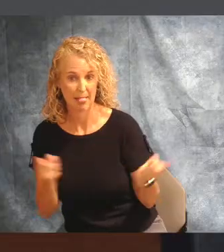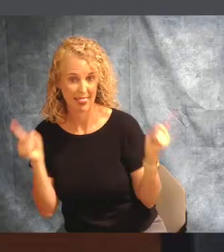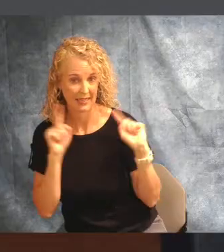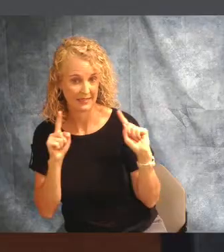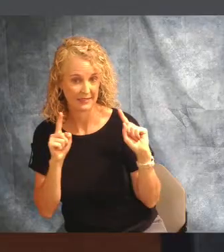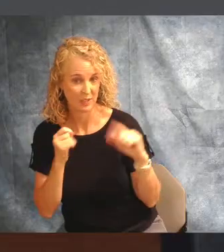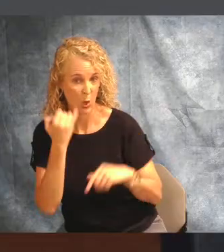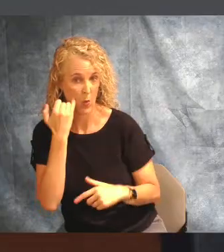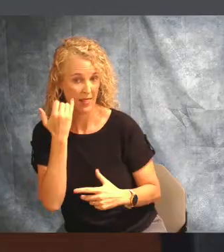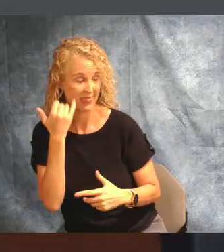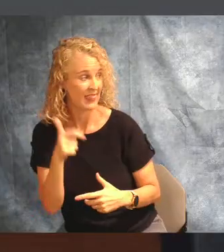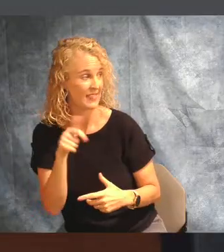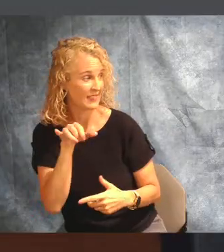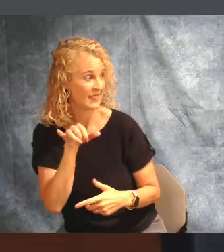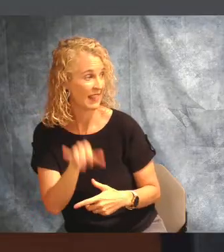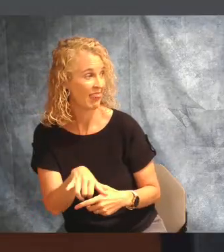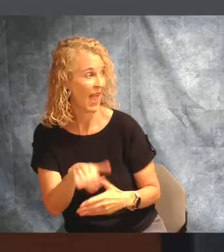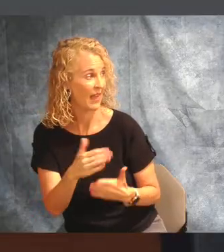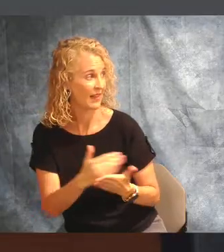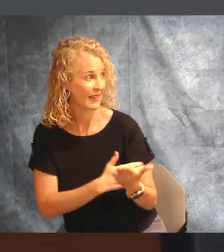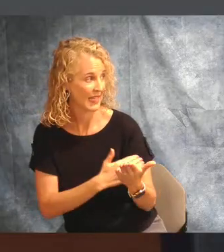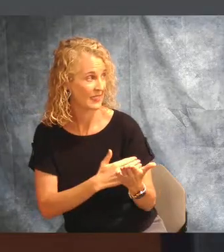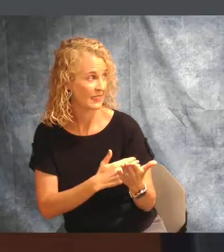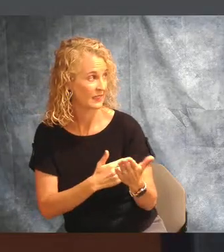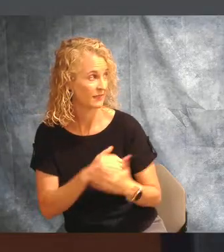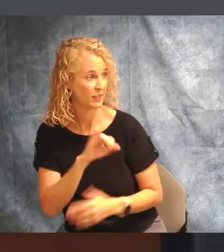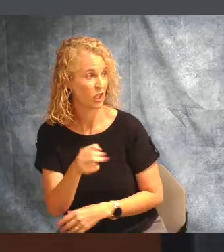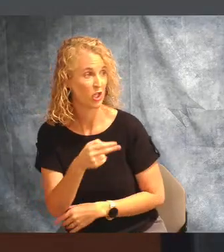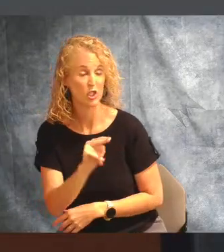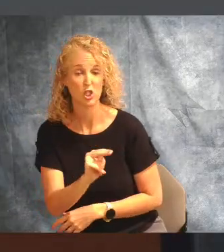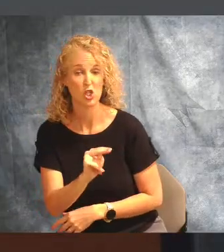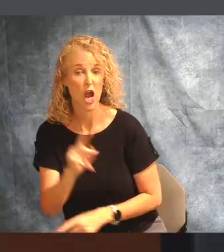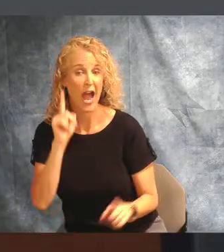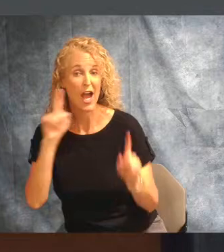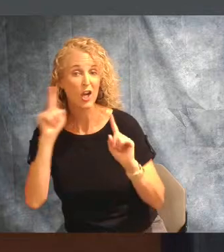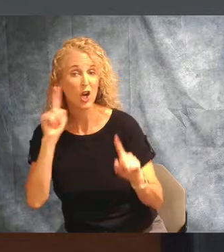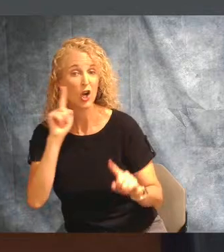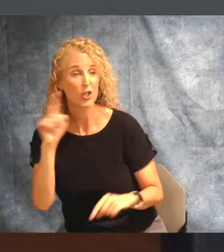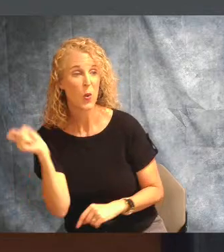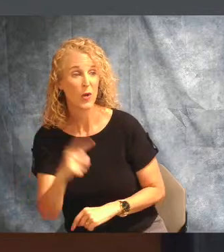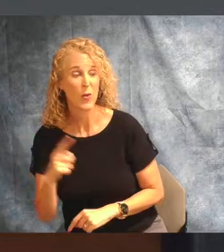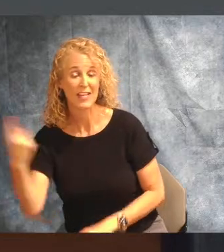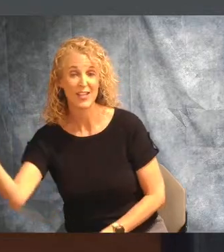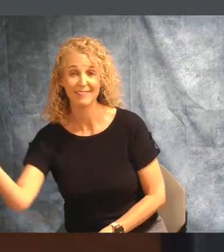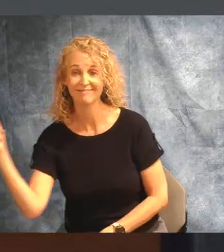so this is that list. John has overheard your question and is here to provide. I've never